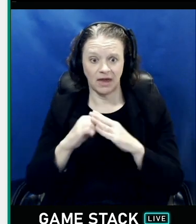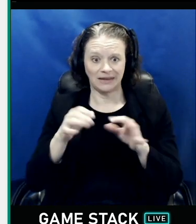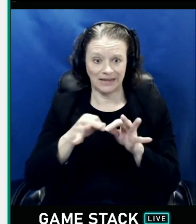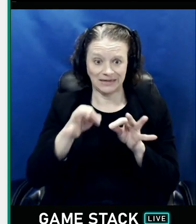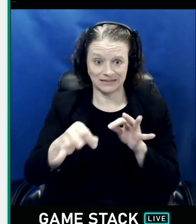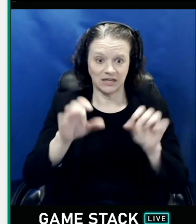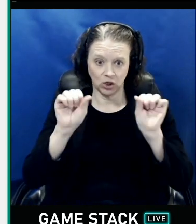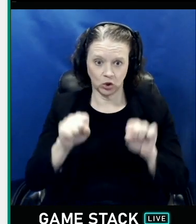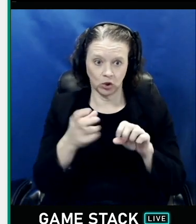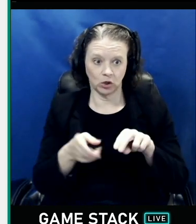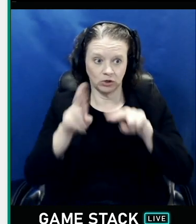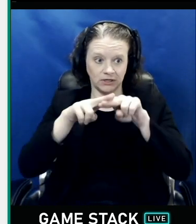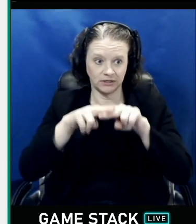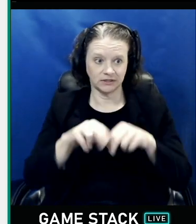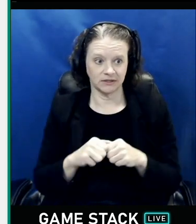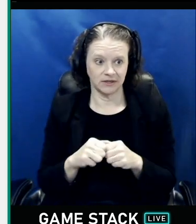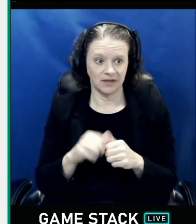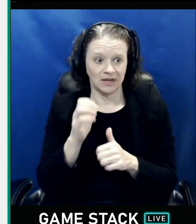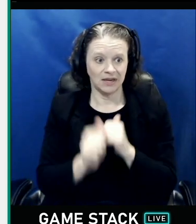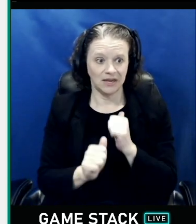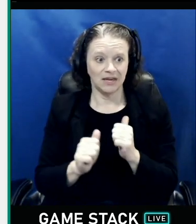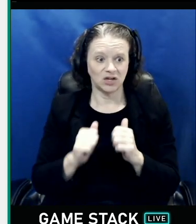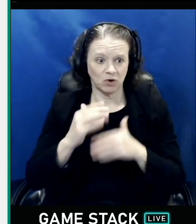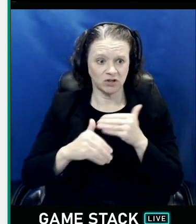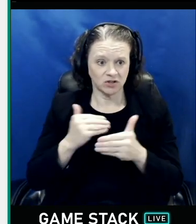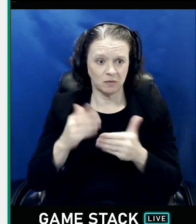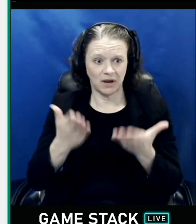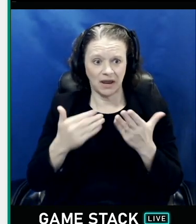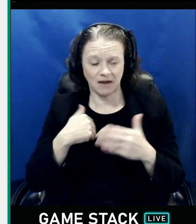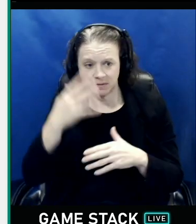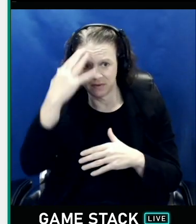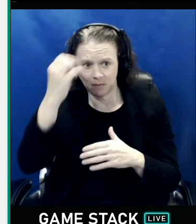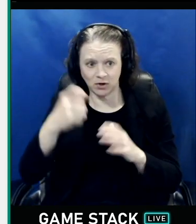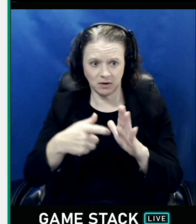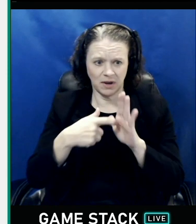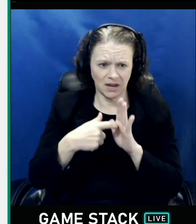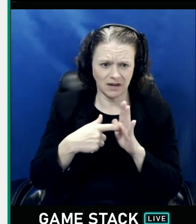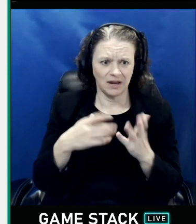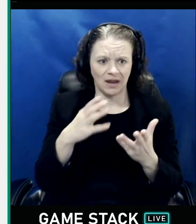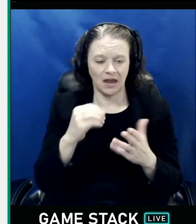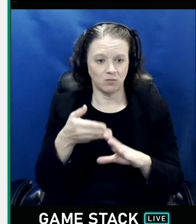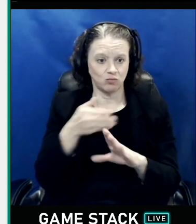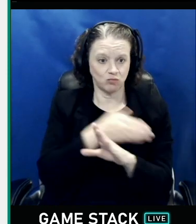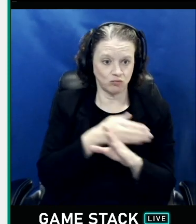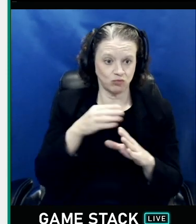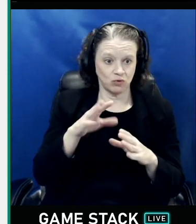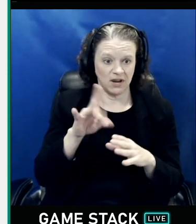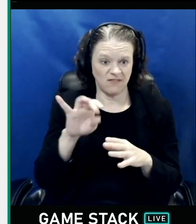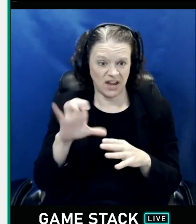software prefetch and hardware prefetch requests. These requests to shared resources may cause cache convictions and misses.